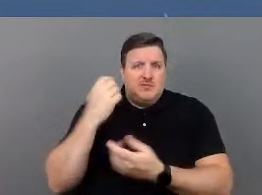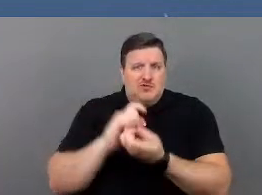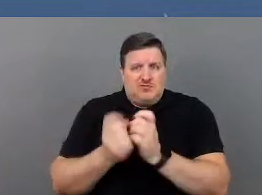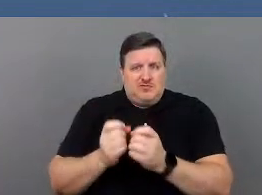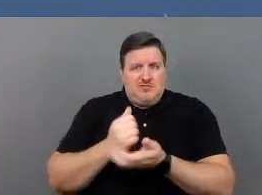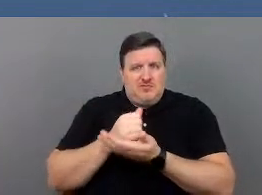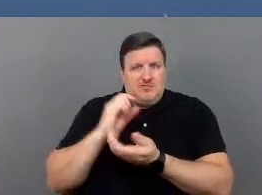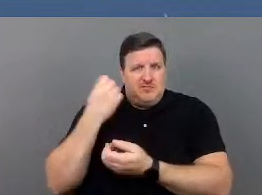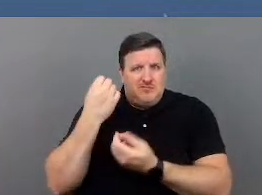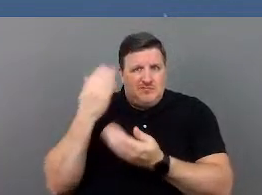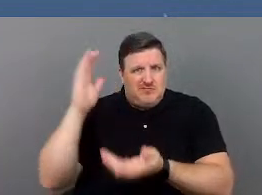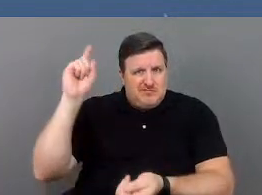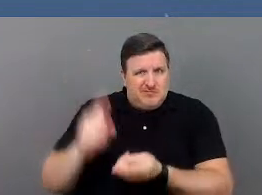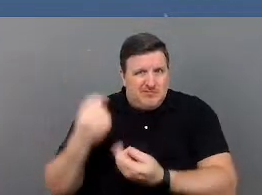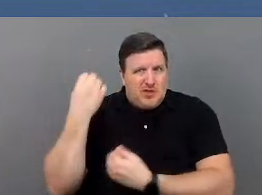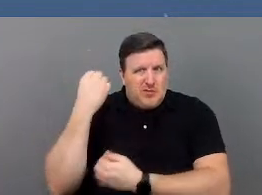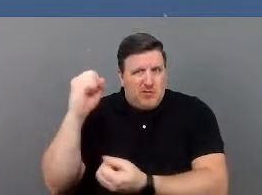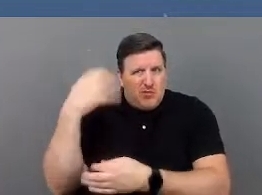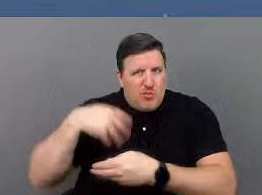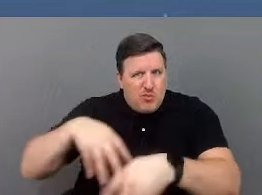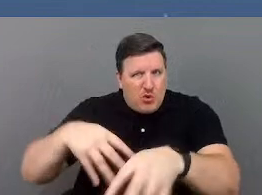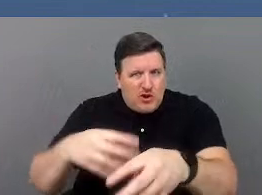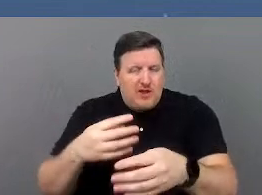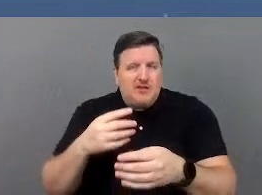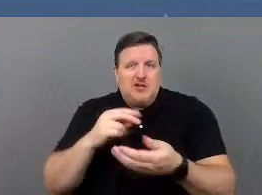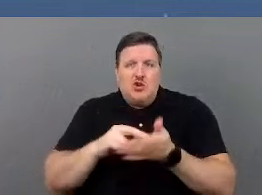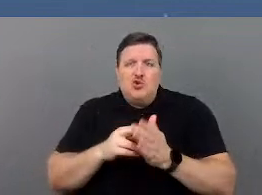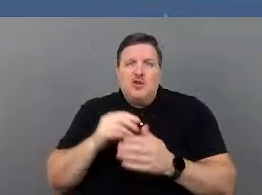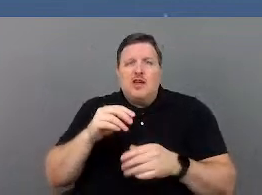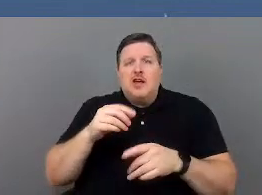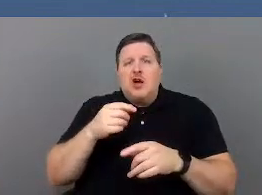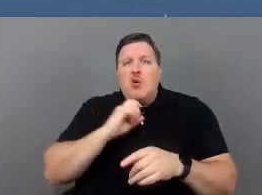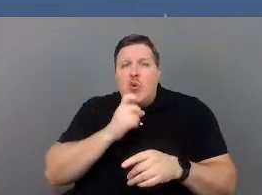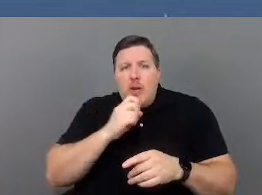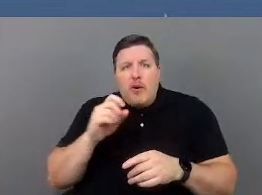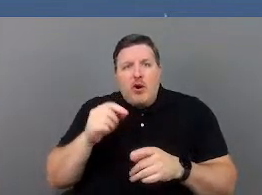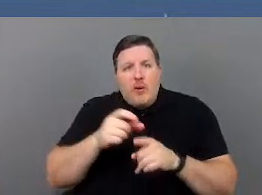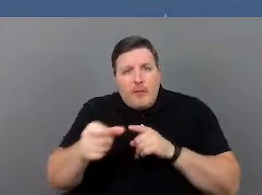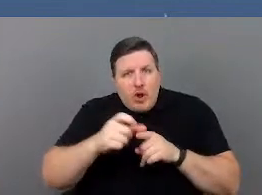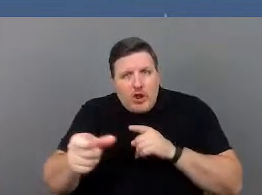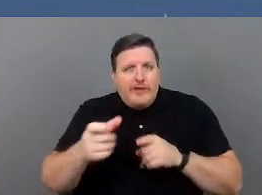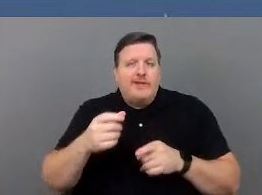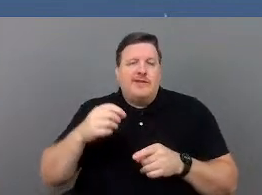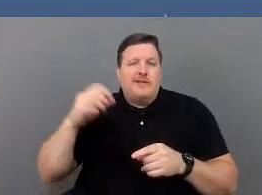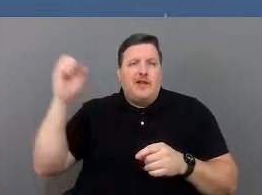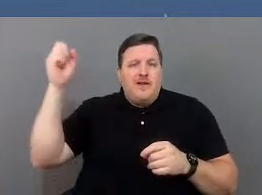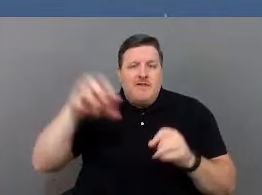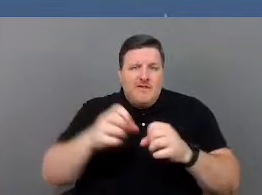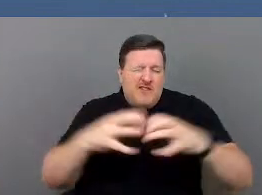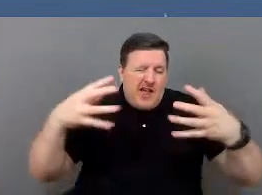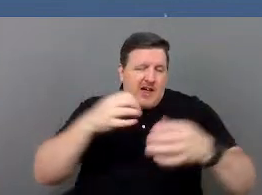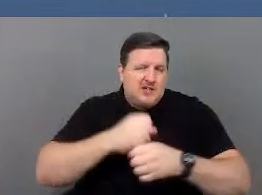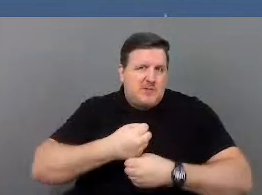THEY'RE USING TEAR GAS, RUBBER BULLETS, FLASH BANGS AND MASS ARREST WITH MORE AND MORE FREQUENCY. NOT SAFE.